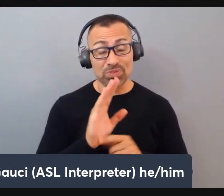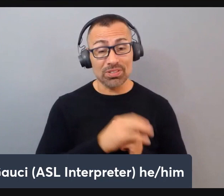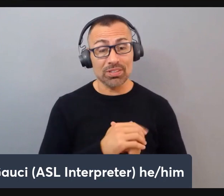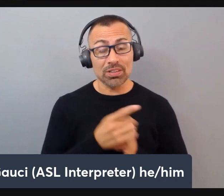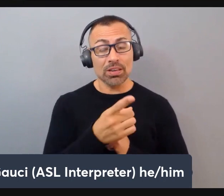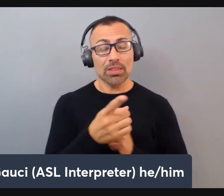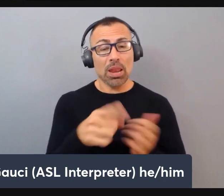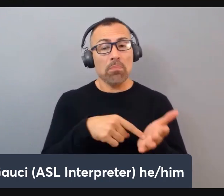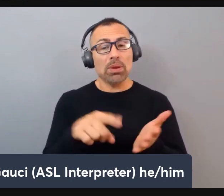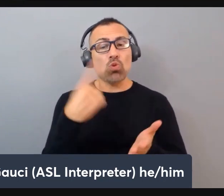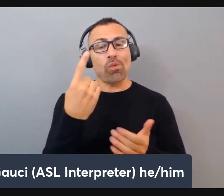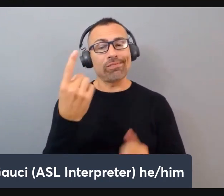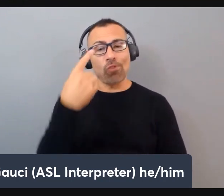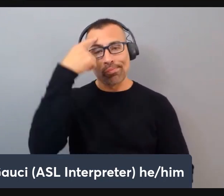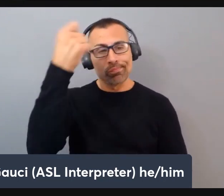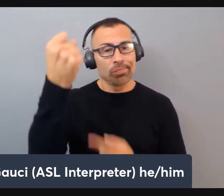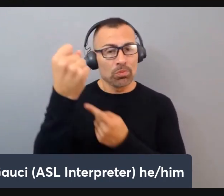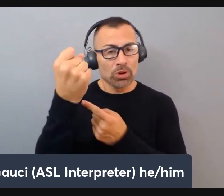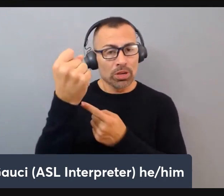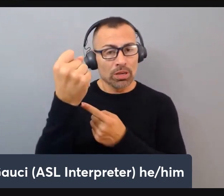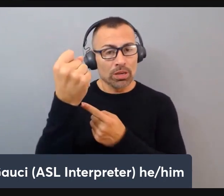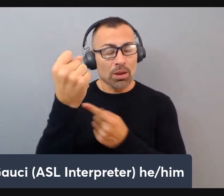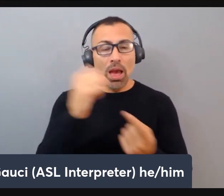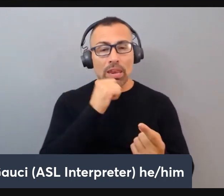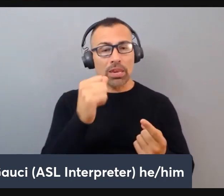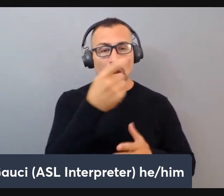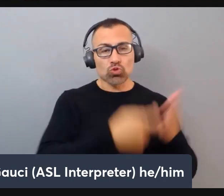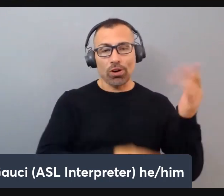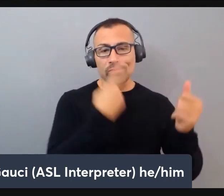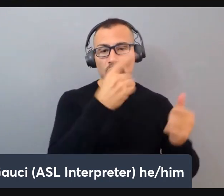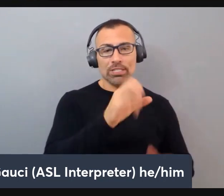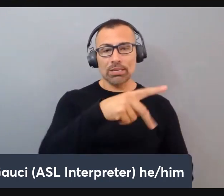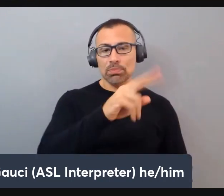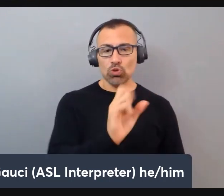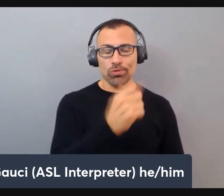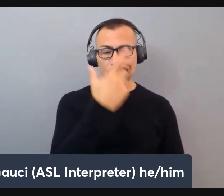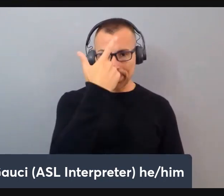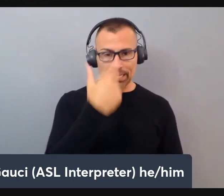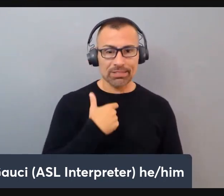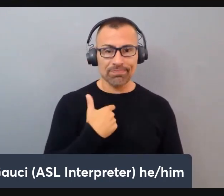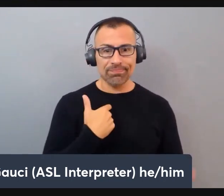if there's no request coming in. And so, I think that provides like a good medium point